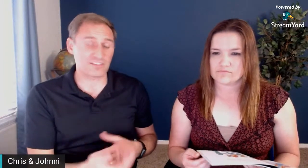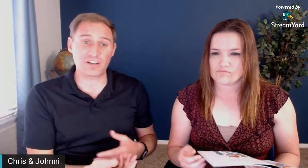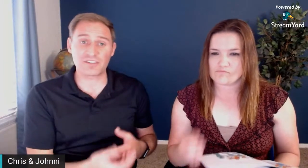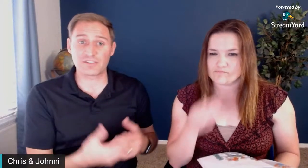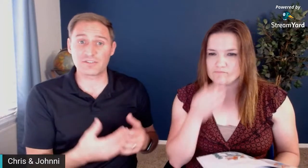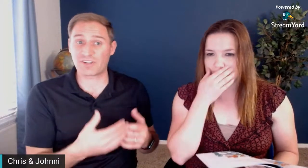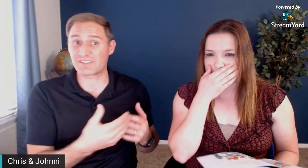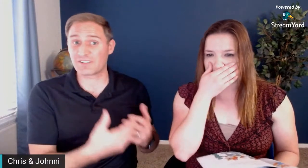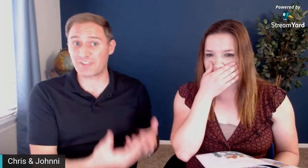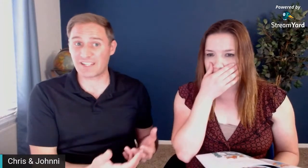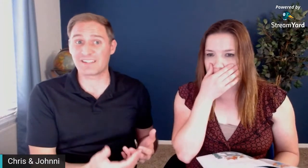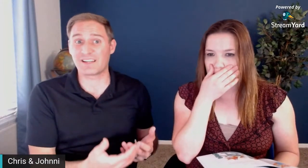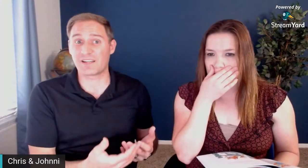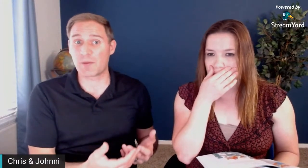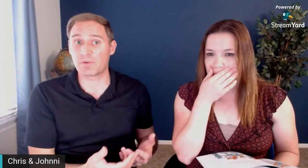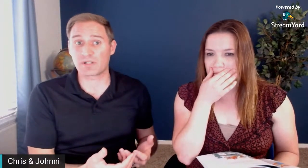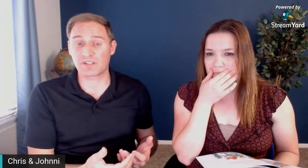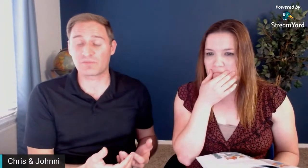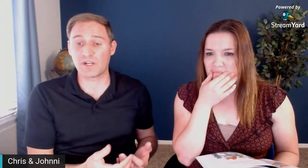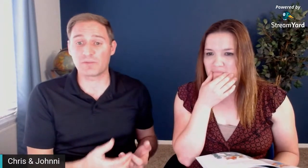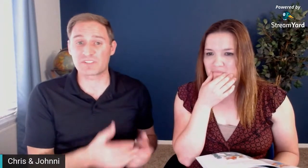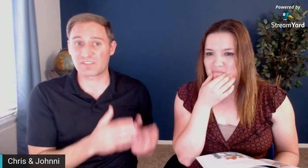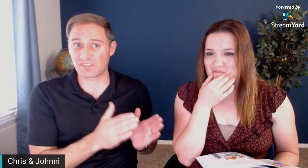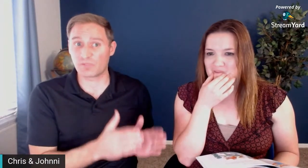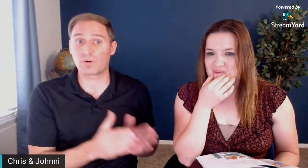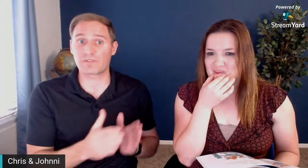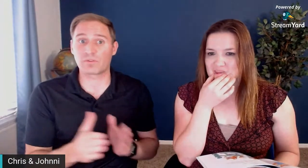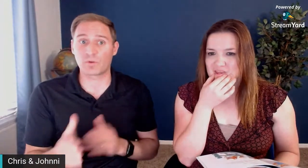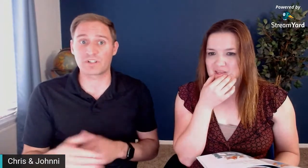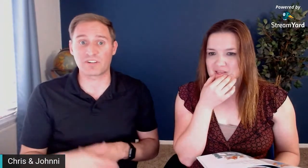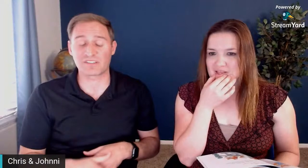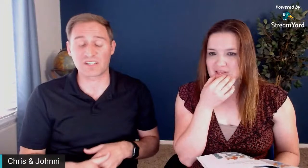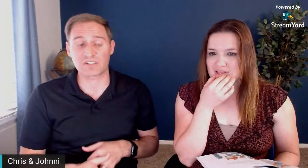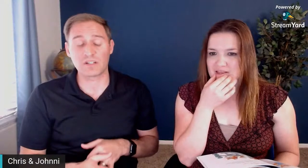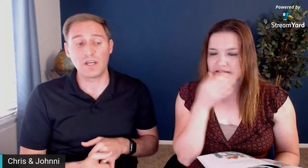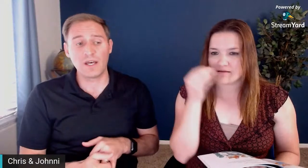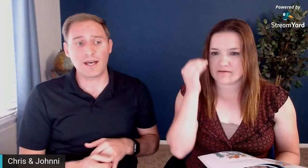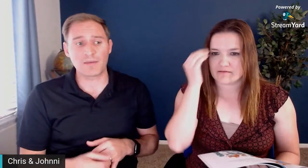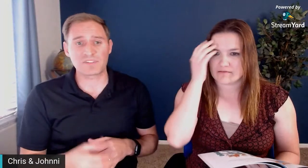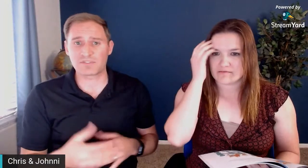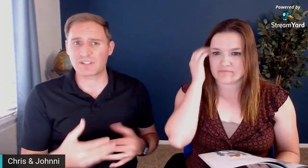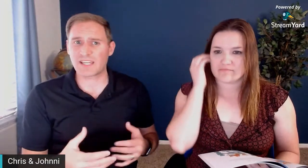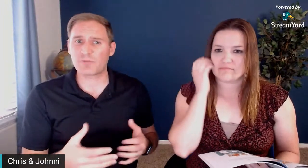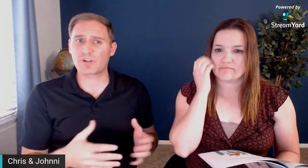there's also transliterating a book as well which is the word for word translation so tonight we're